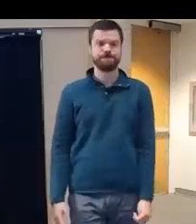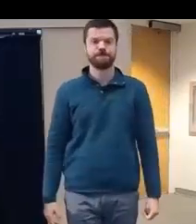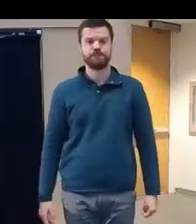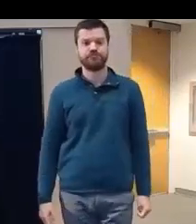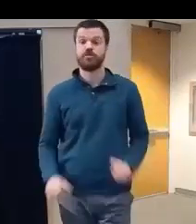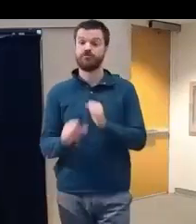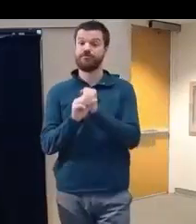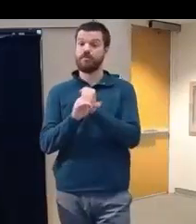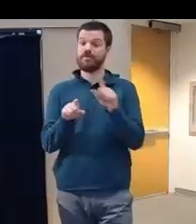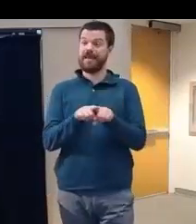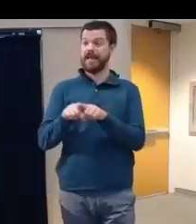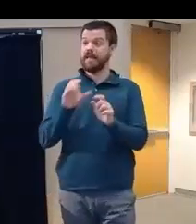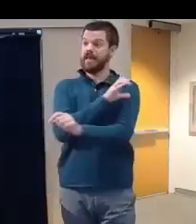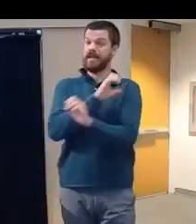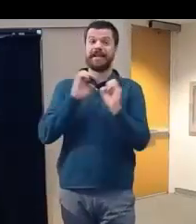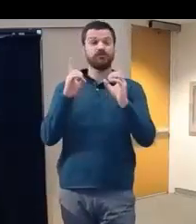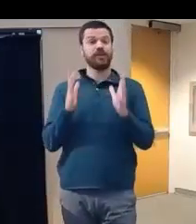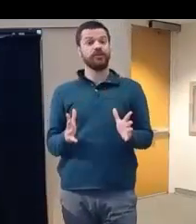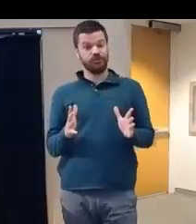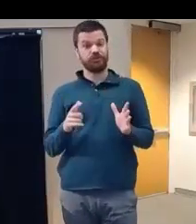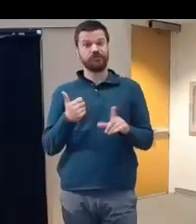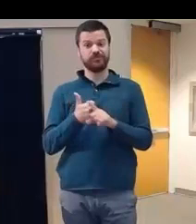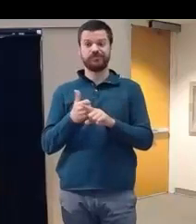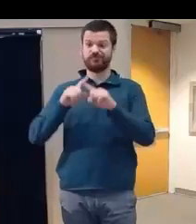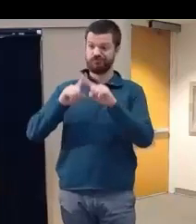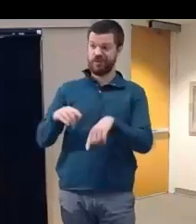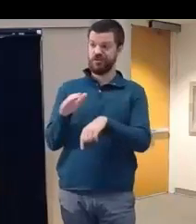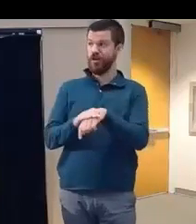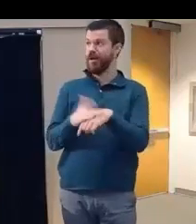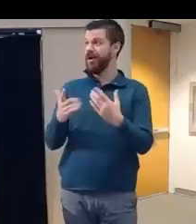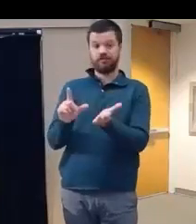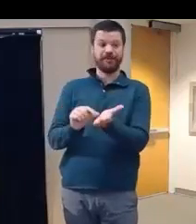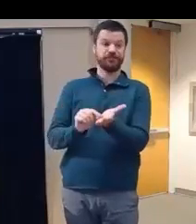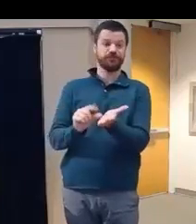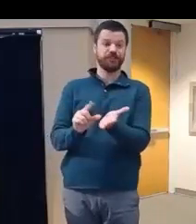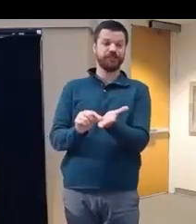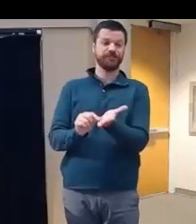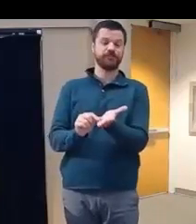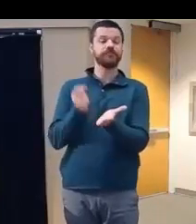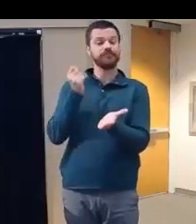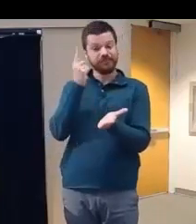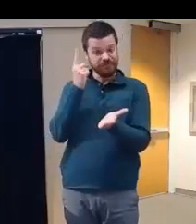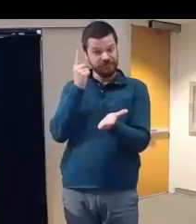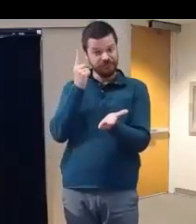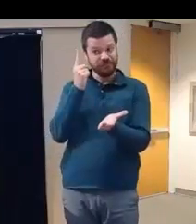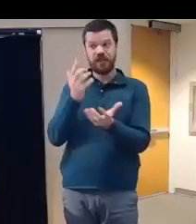as a clinician educator often relies on things like publication but a lot of things that we do